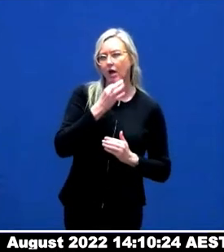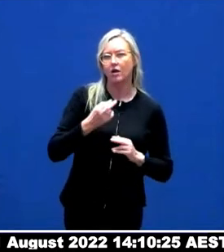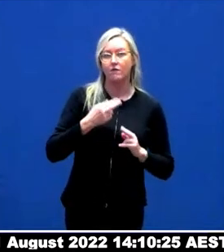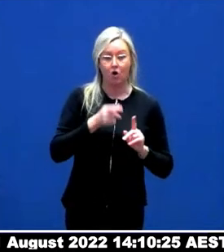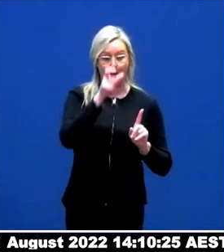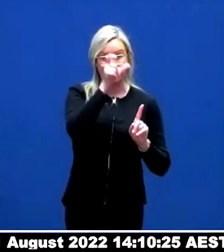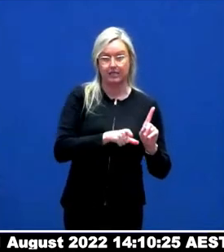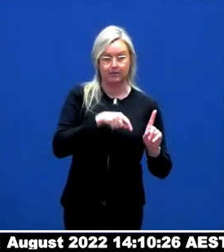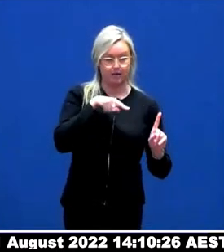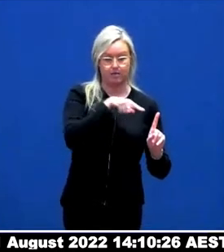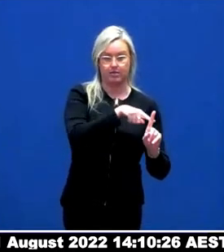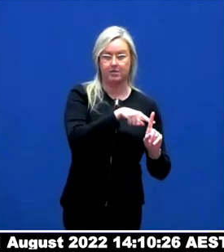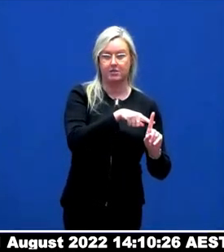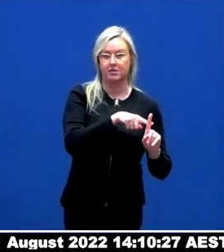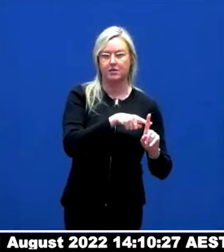How does the support get into the plan?